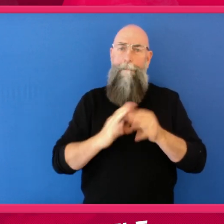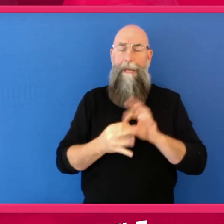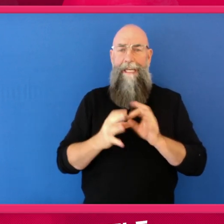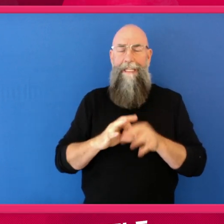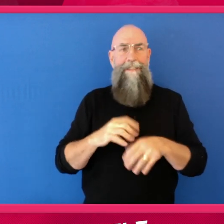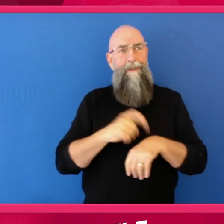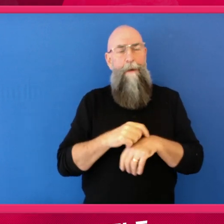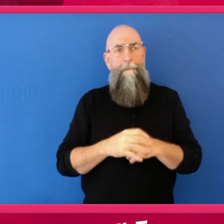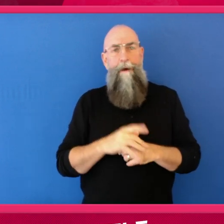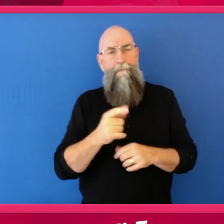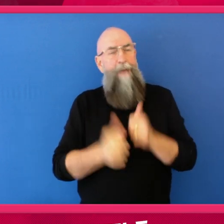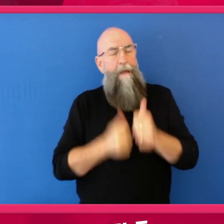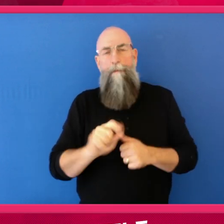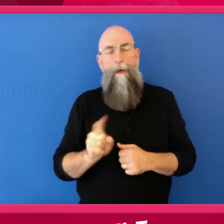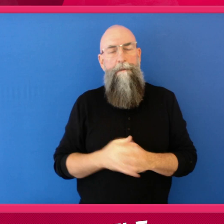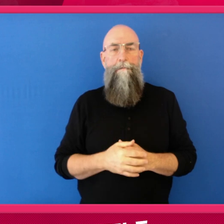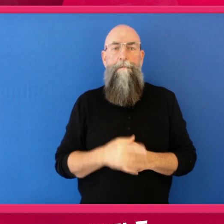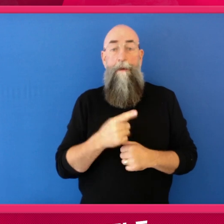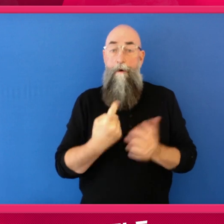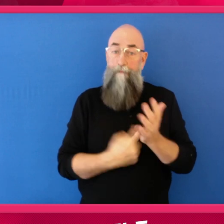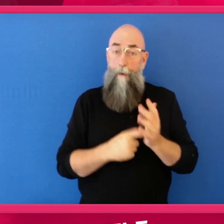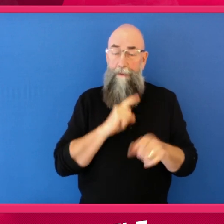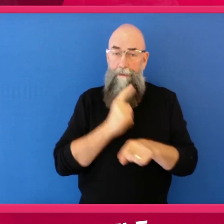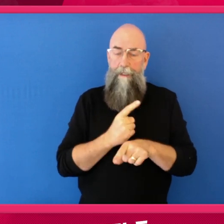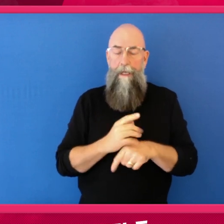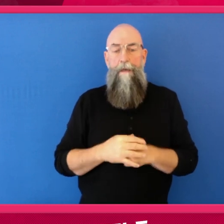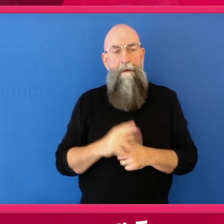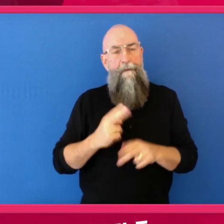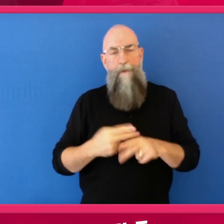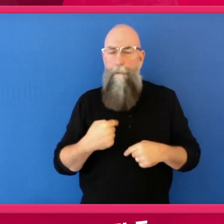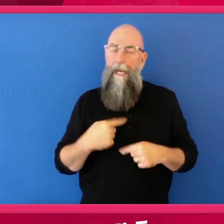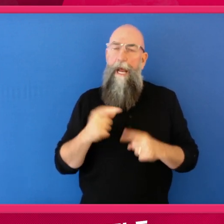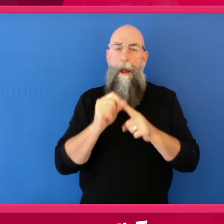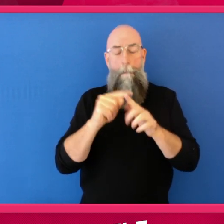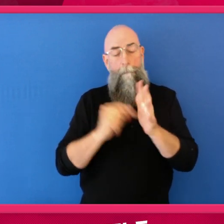a big one would have to be watching Peter Leek win his 200 IM because that was the race